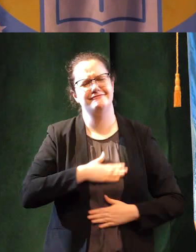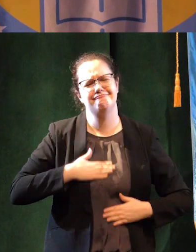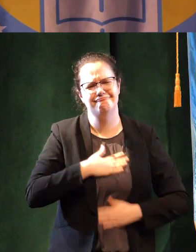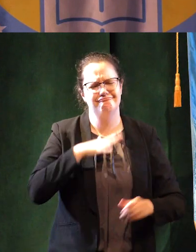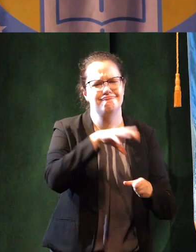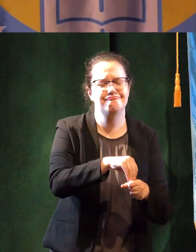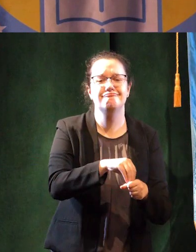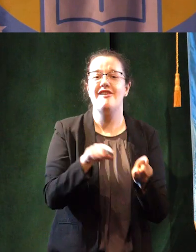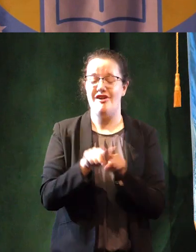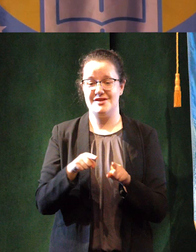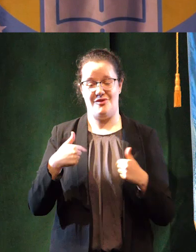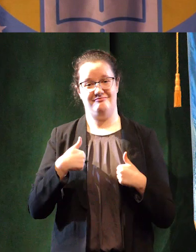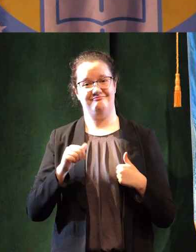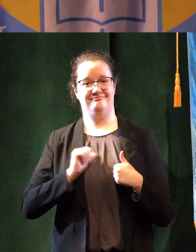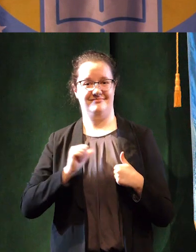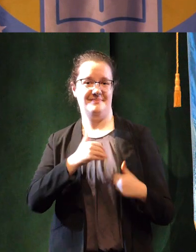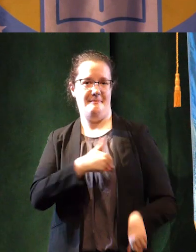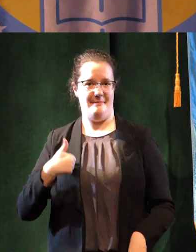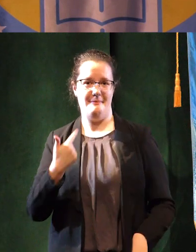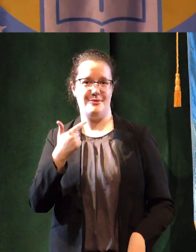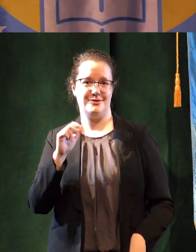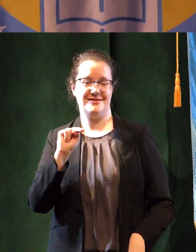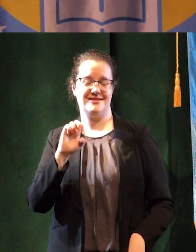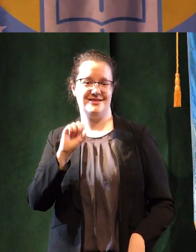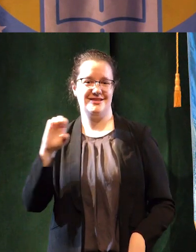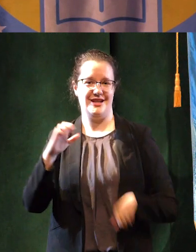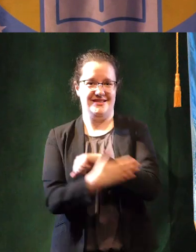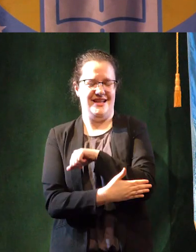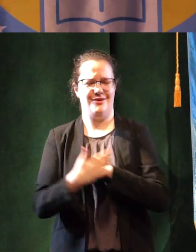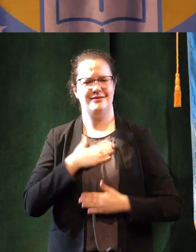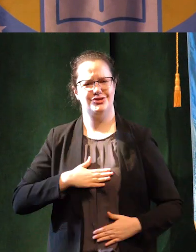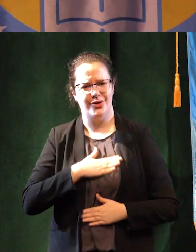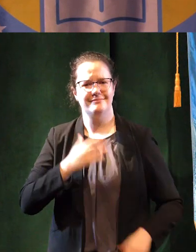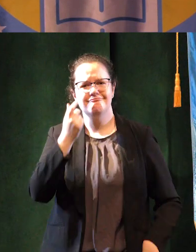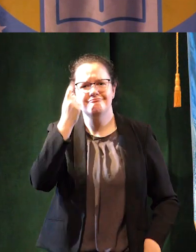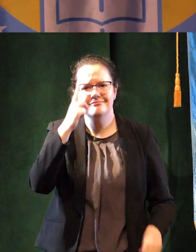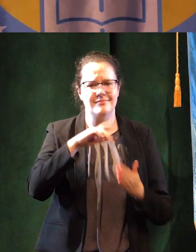member of Genesee County the project's become small